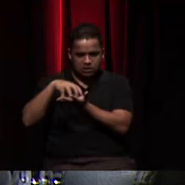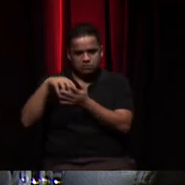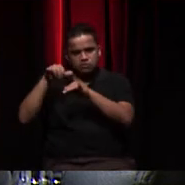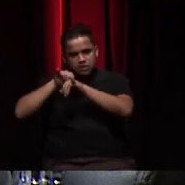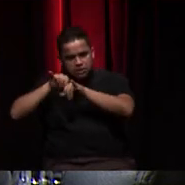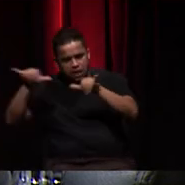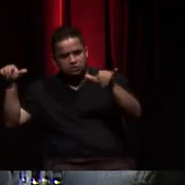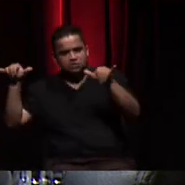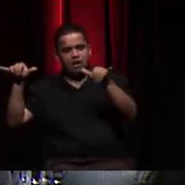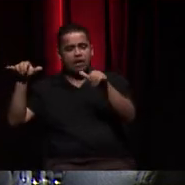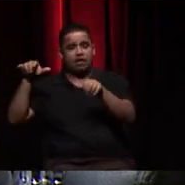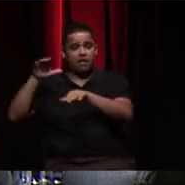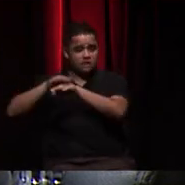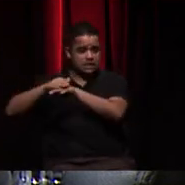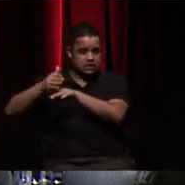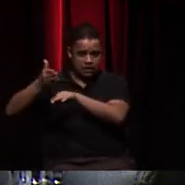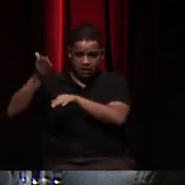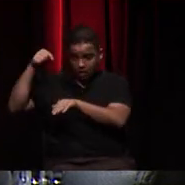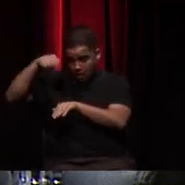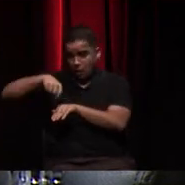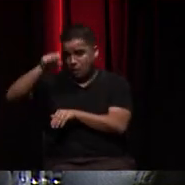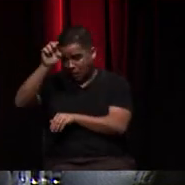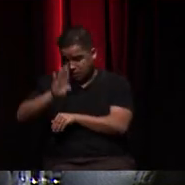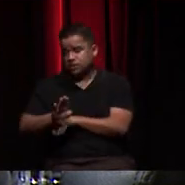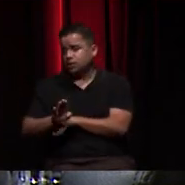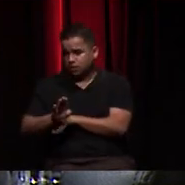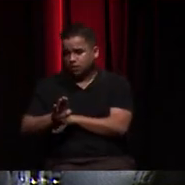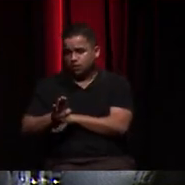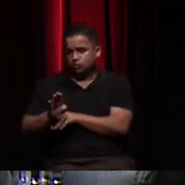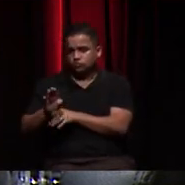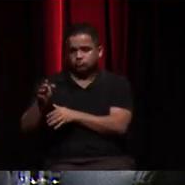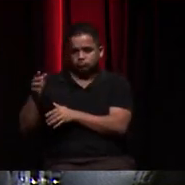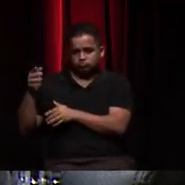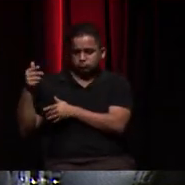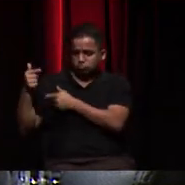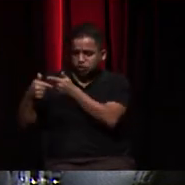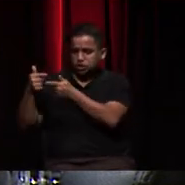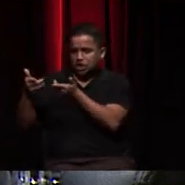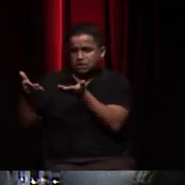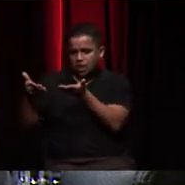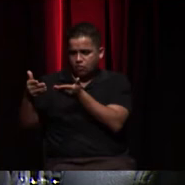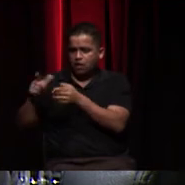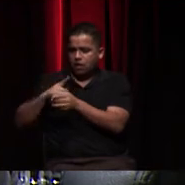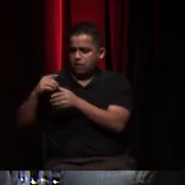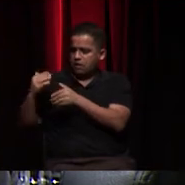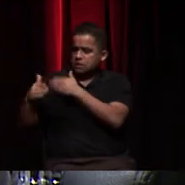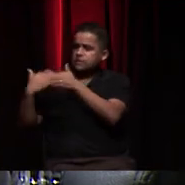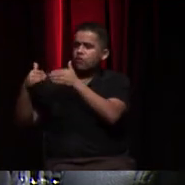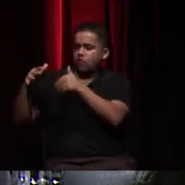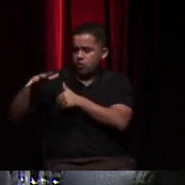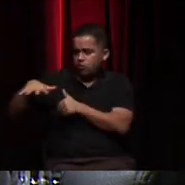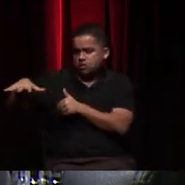were doing in Brazil, including a generation developed that a lot,